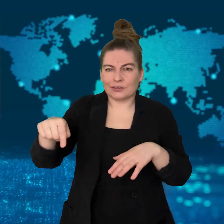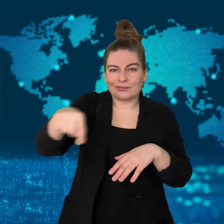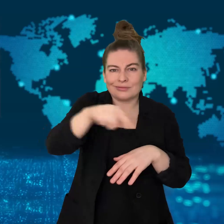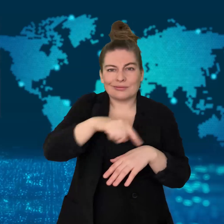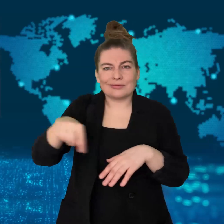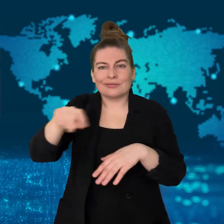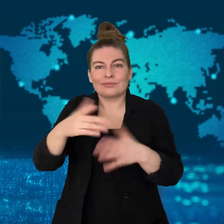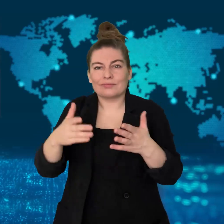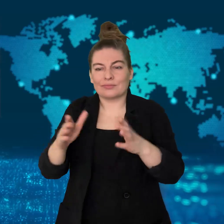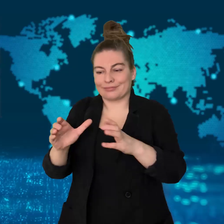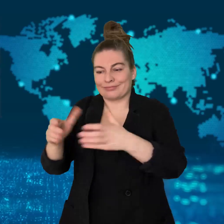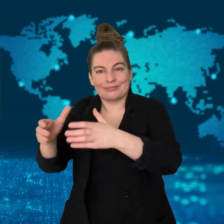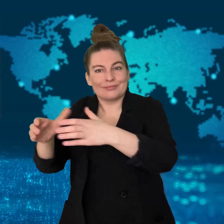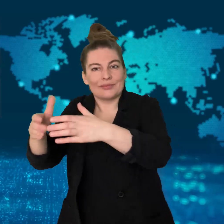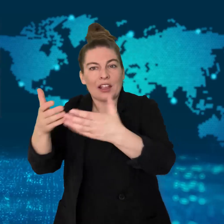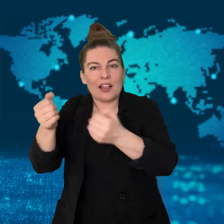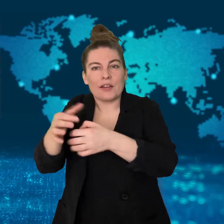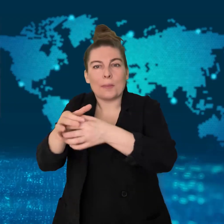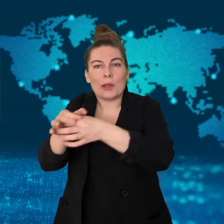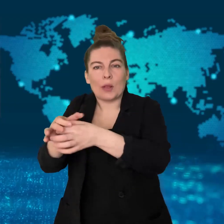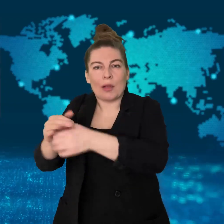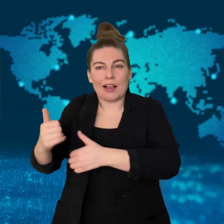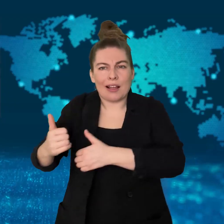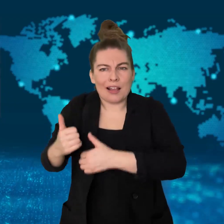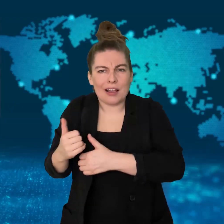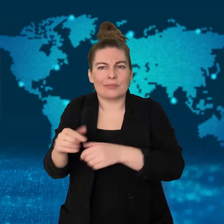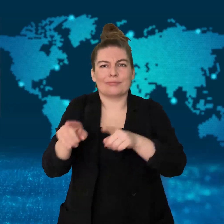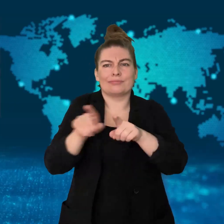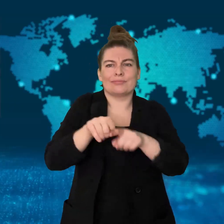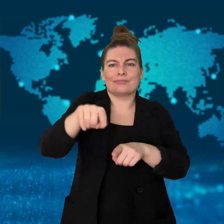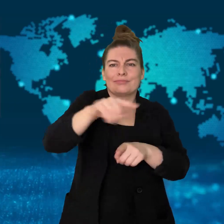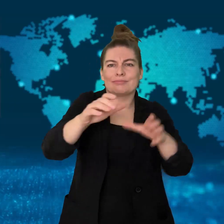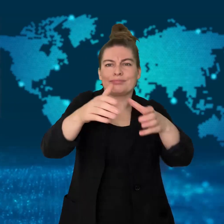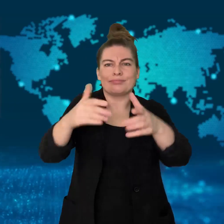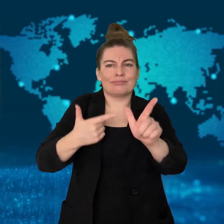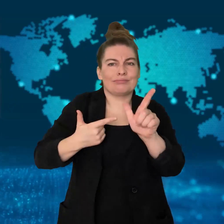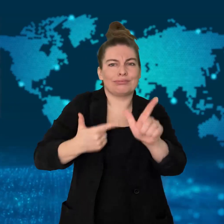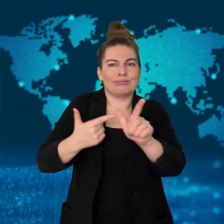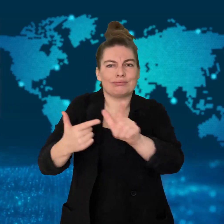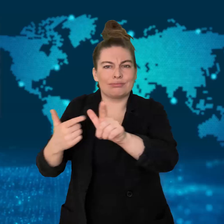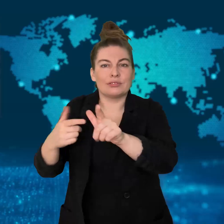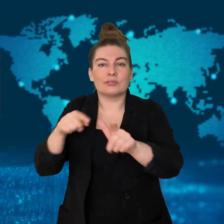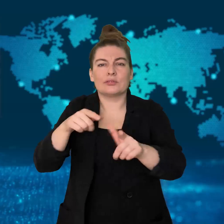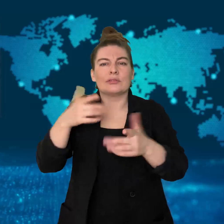and an ethnic Army called the White Army.